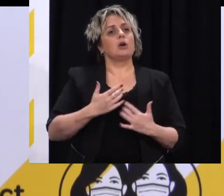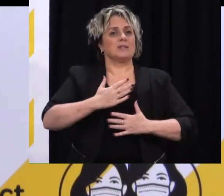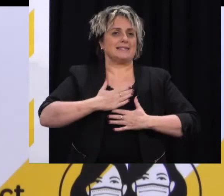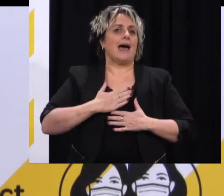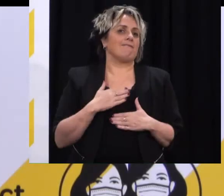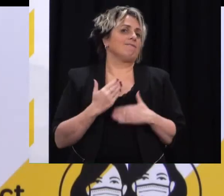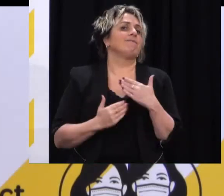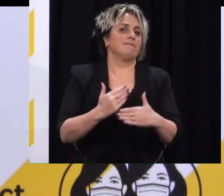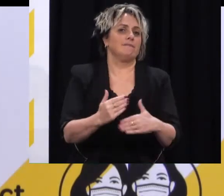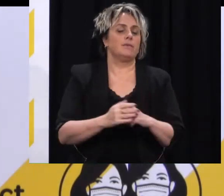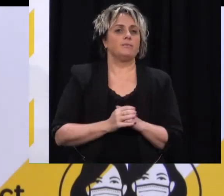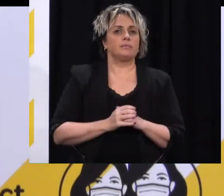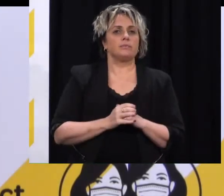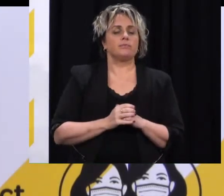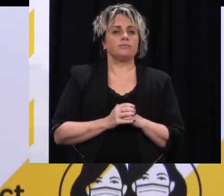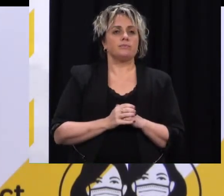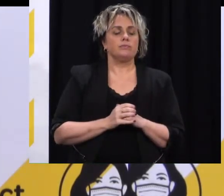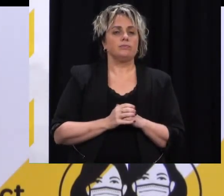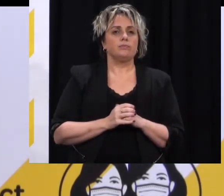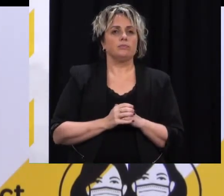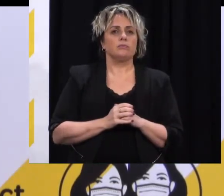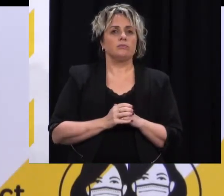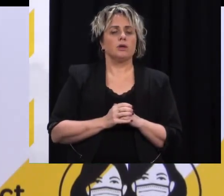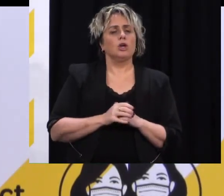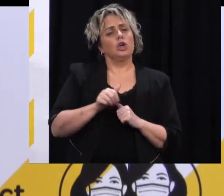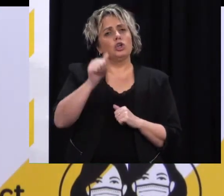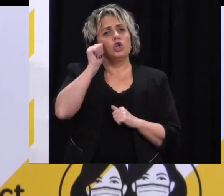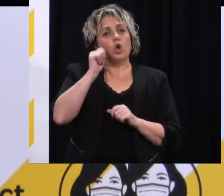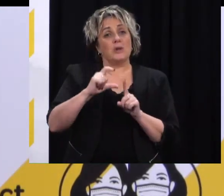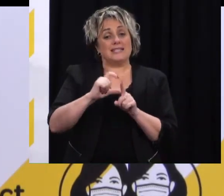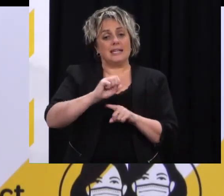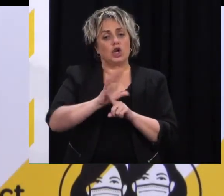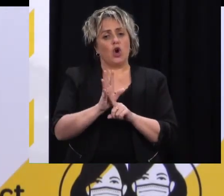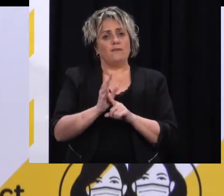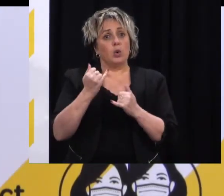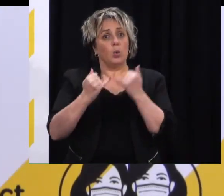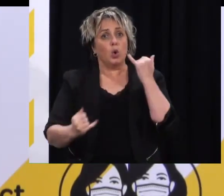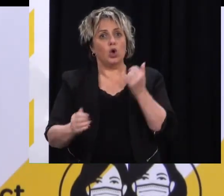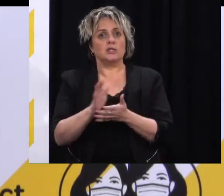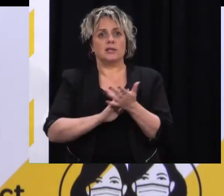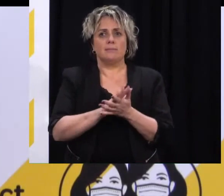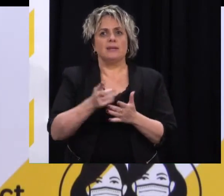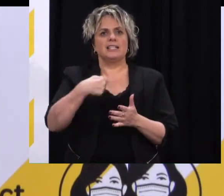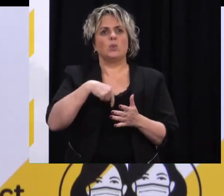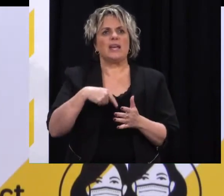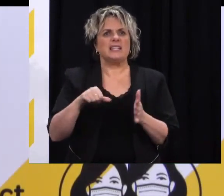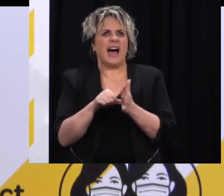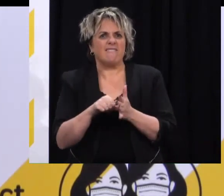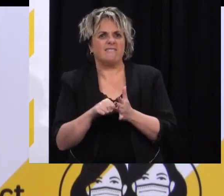moved to an alert level 3 environment unless we felt it was safe to do so. You will